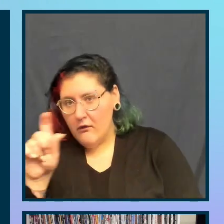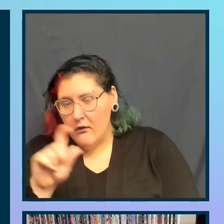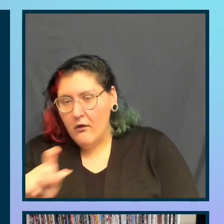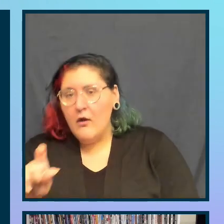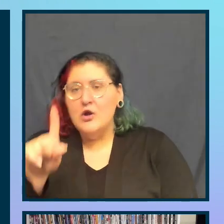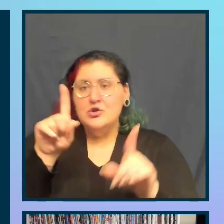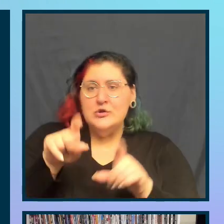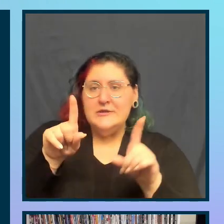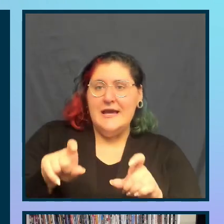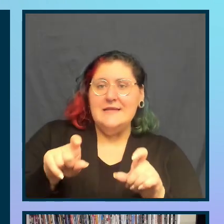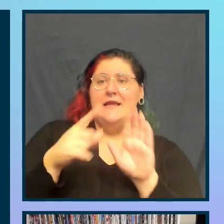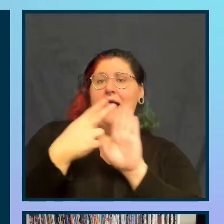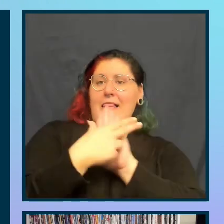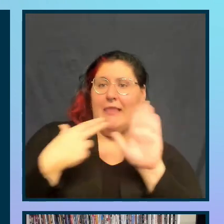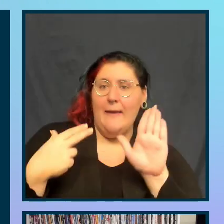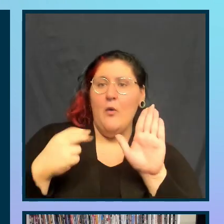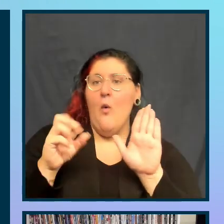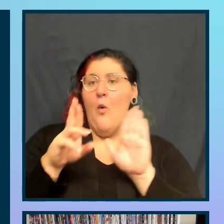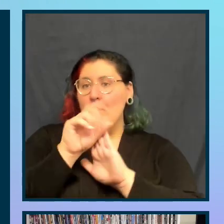And there are two methods to open Accessibility Inspector.